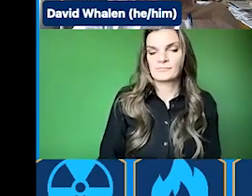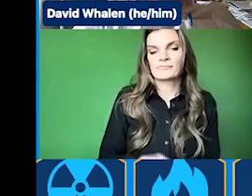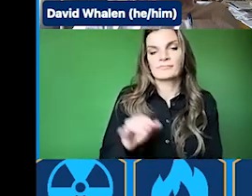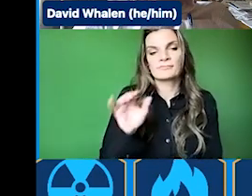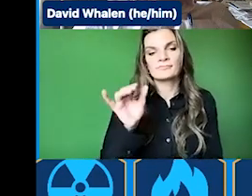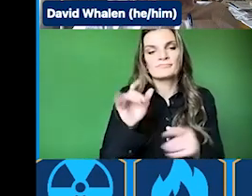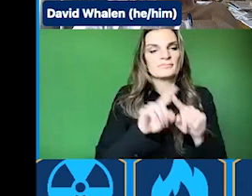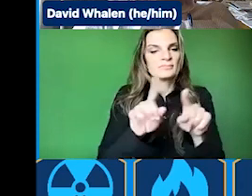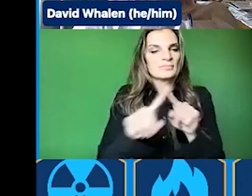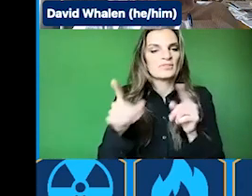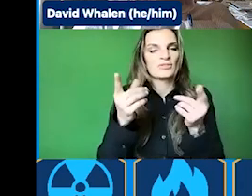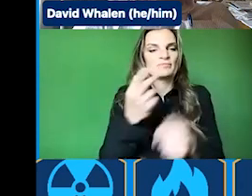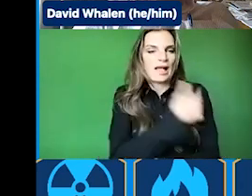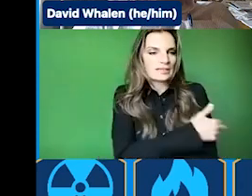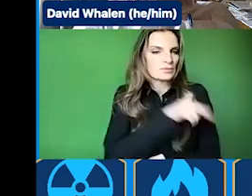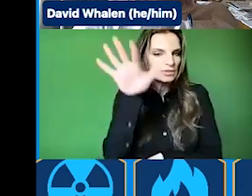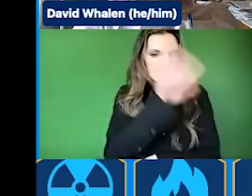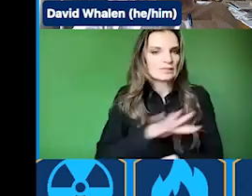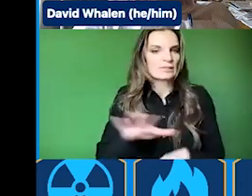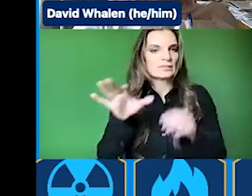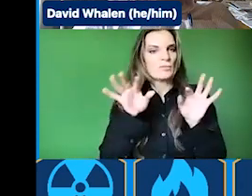hospital wide or institutional wide settings.